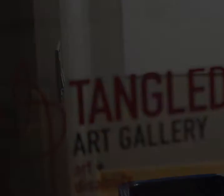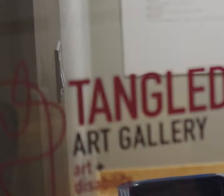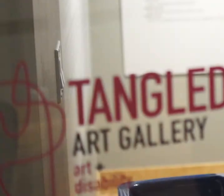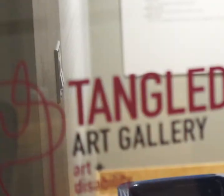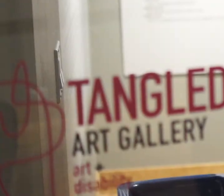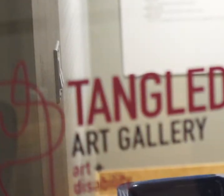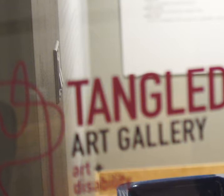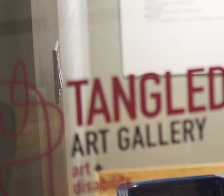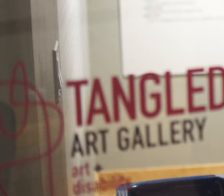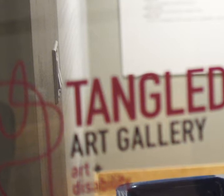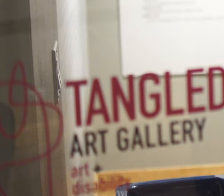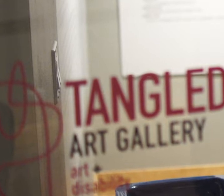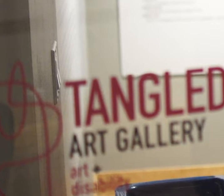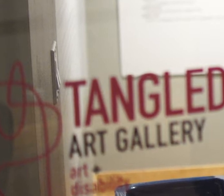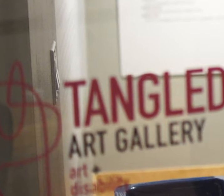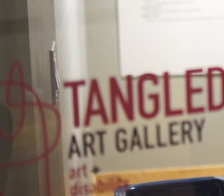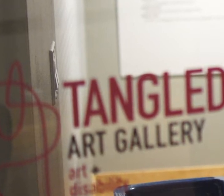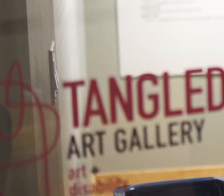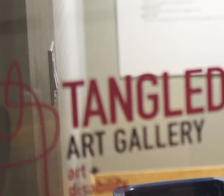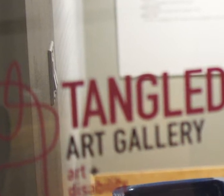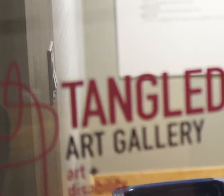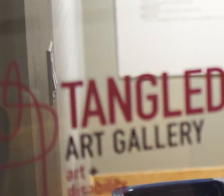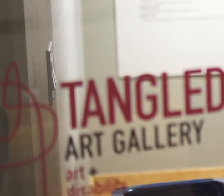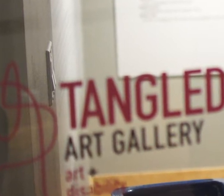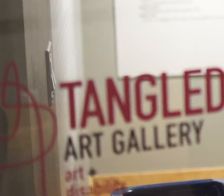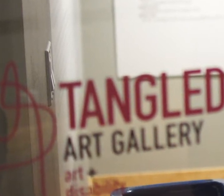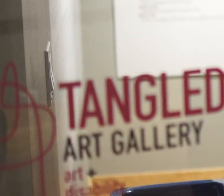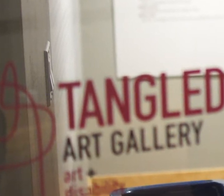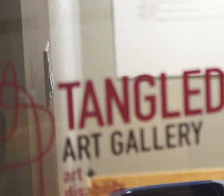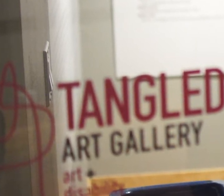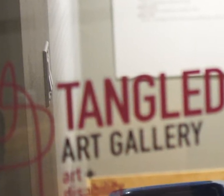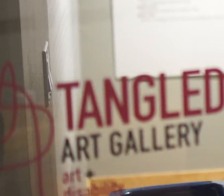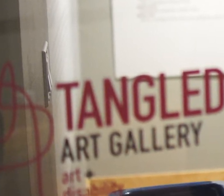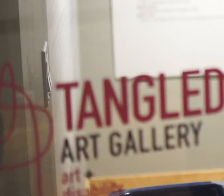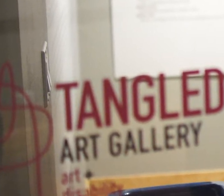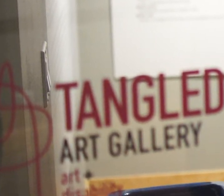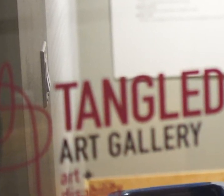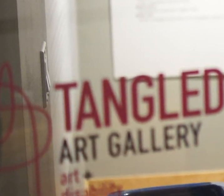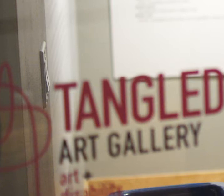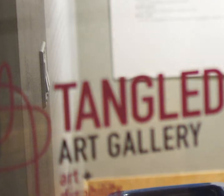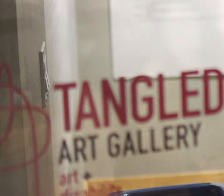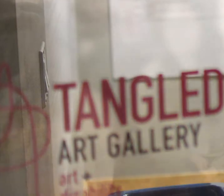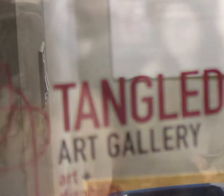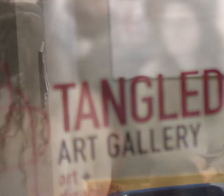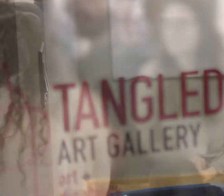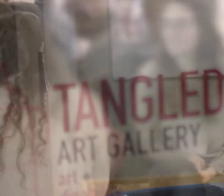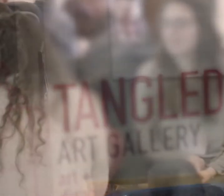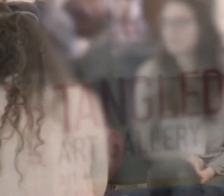Eliza is sitting on a chair through a glass door. The door reads “Tangled Art Gallery”. She is looking at a person with their back to the camera.